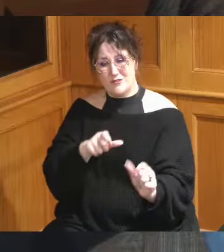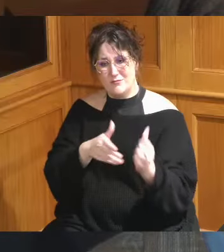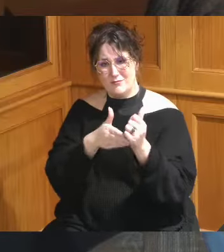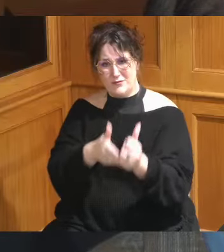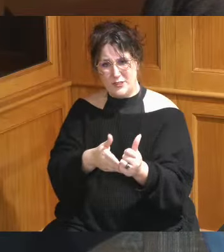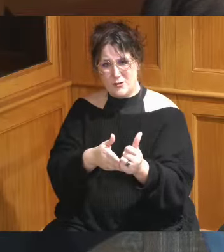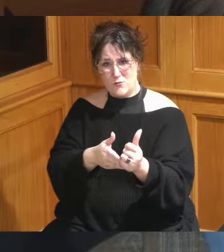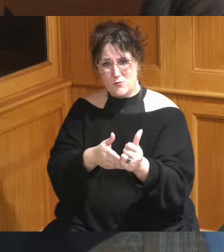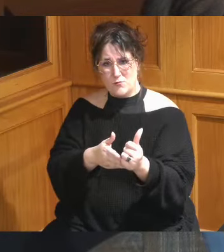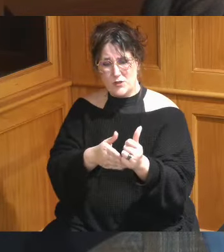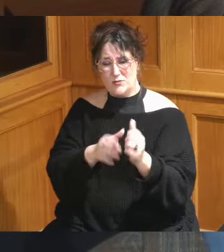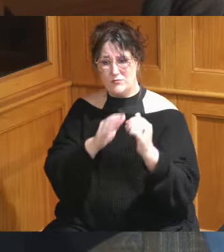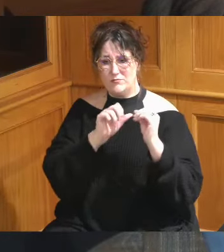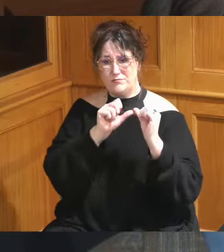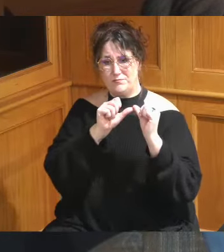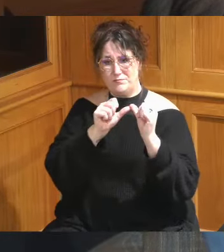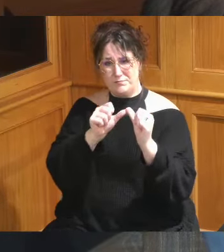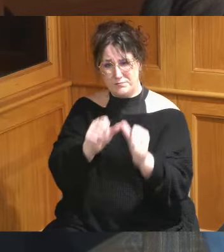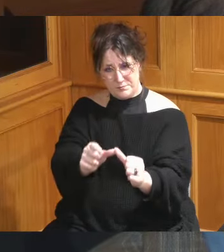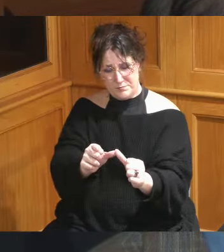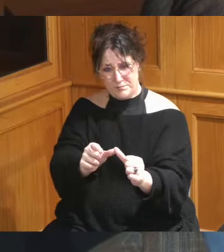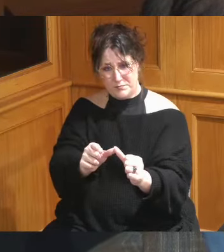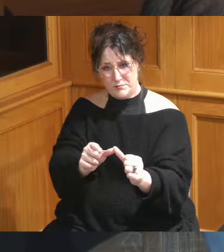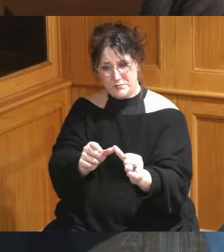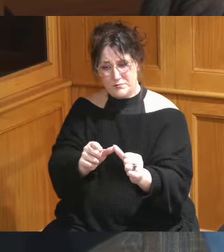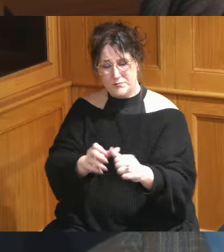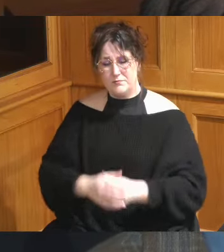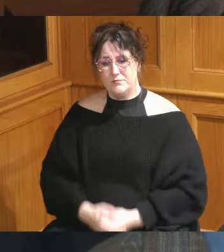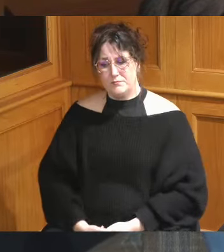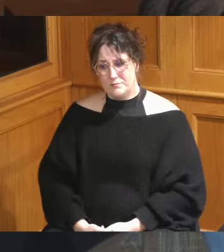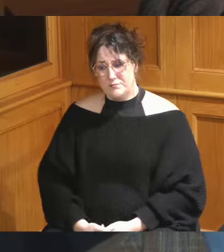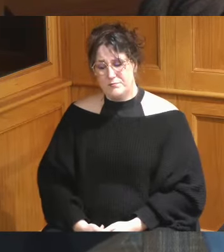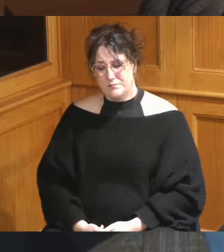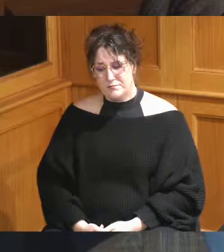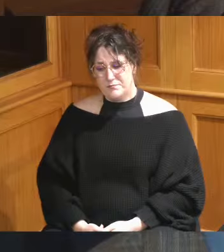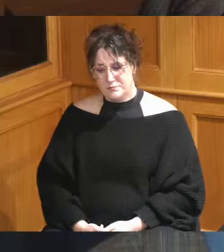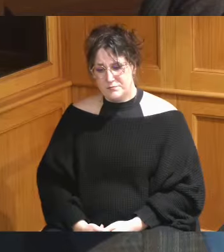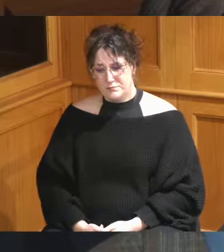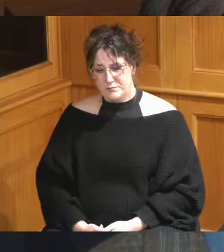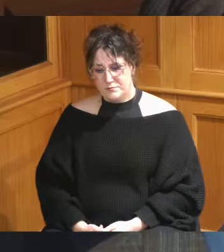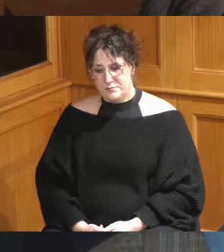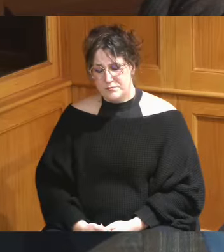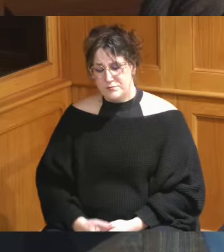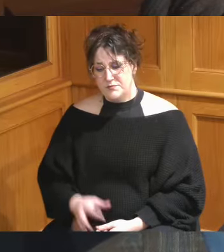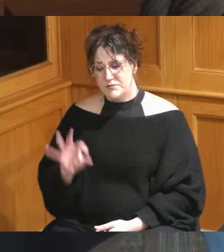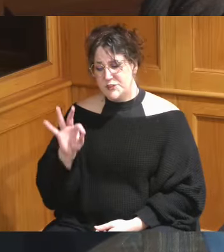stay afloat and be able to continue. I know we rolled the facade program, but it's very important